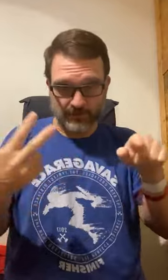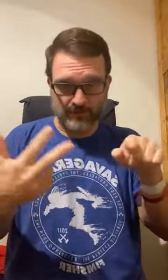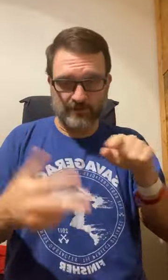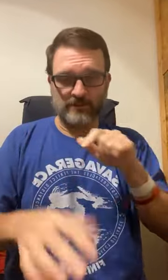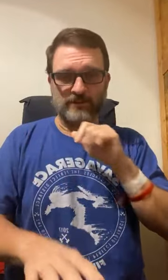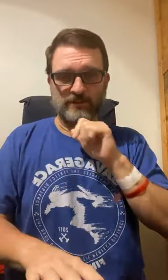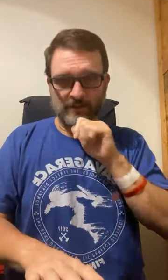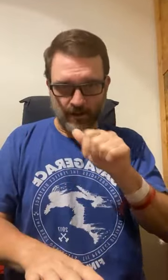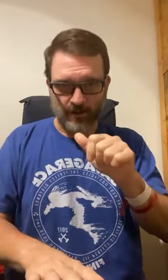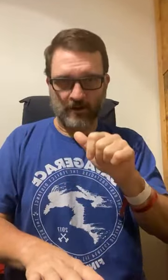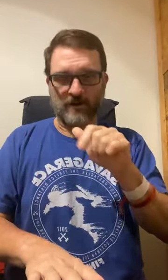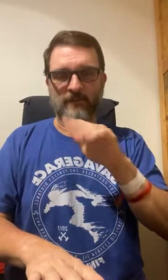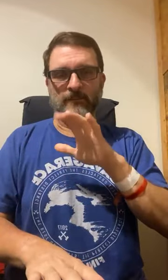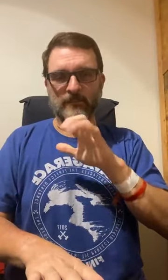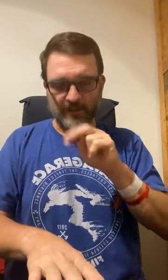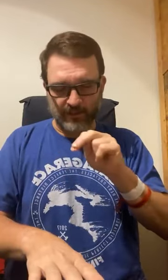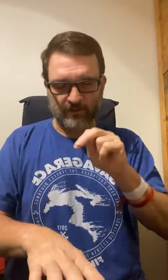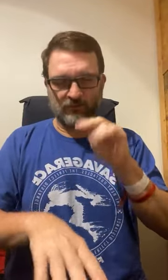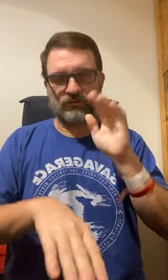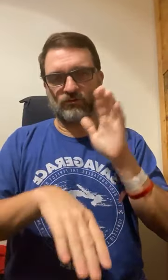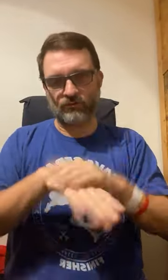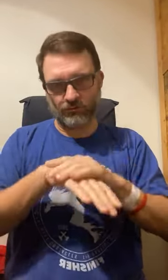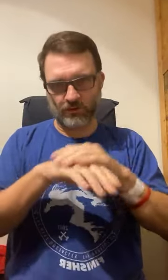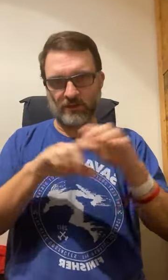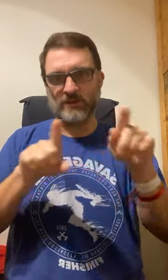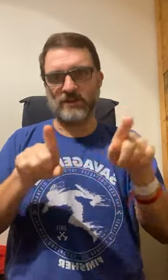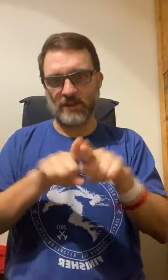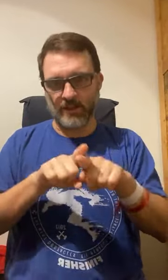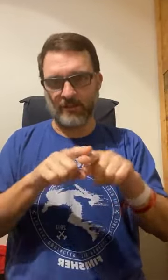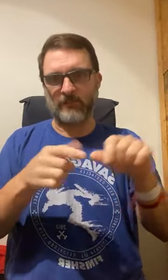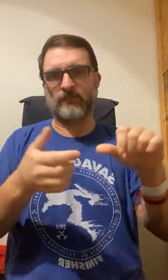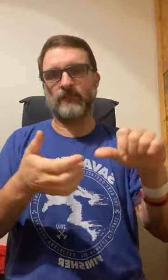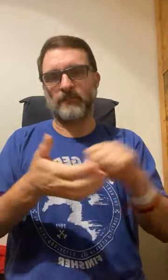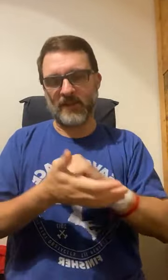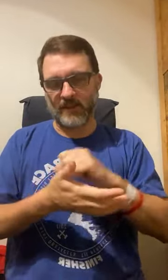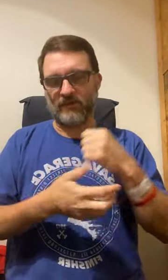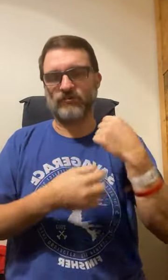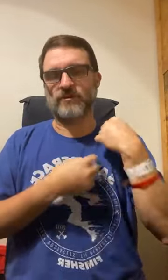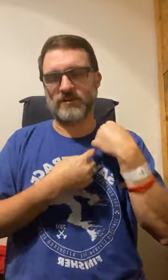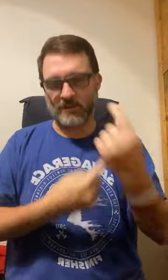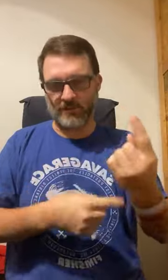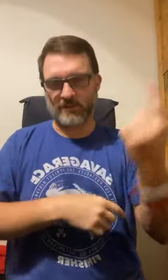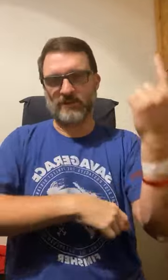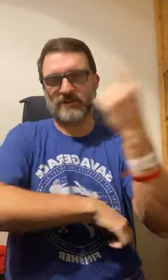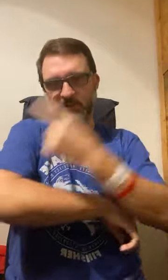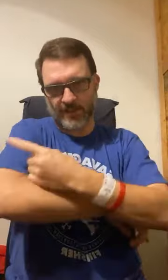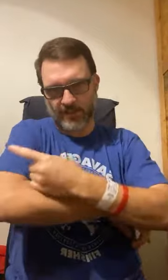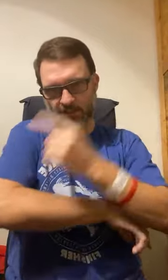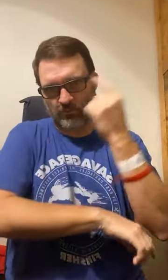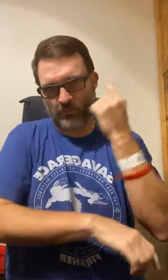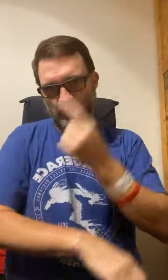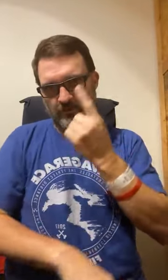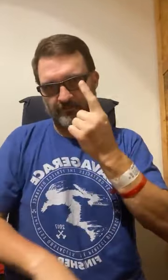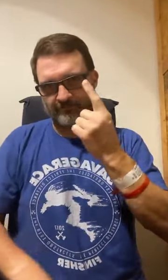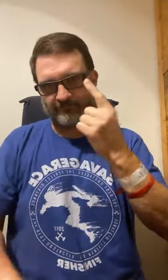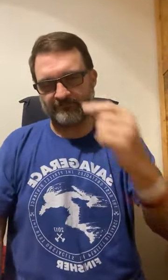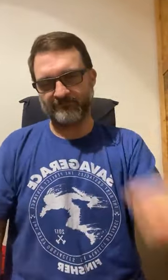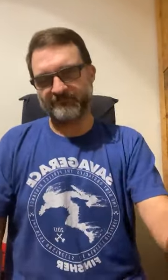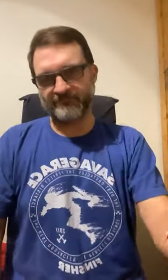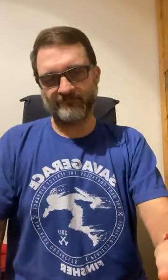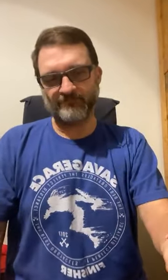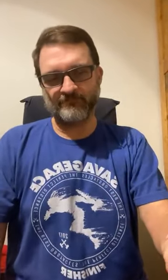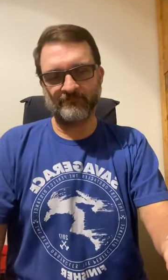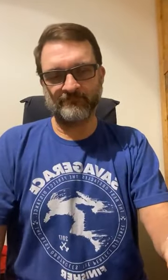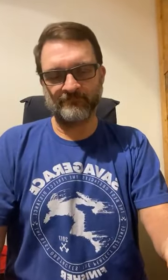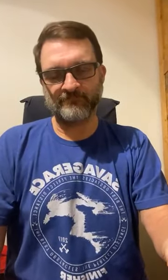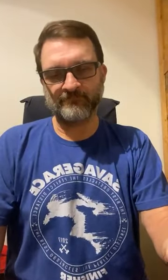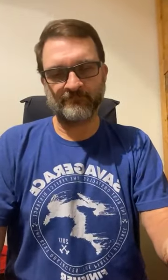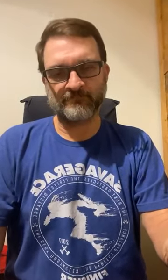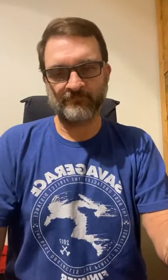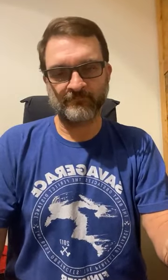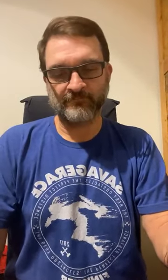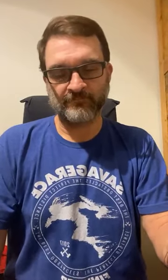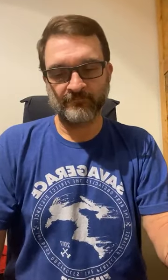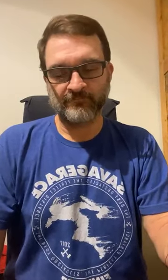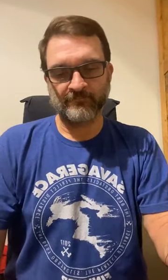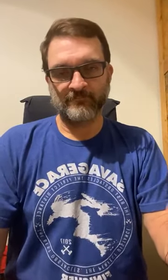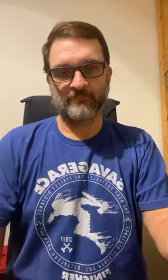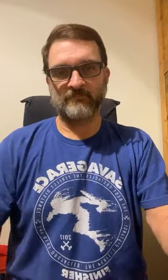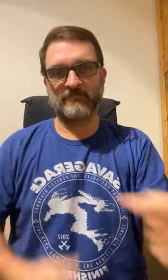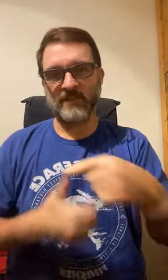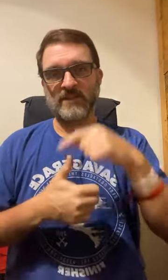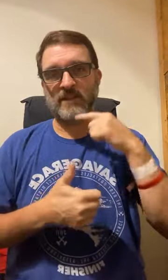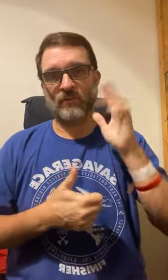and these 3 have NOT been on the same page since DAY ONE